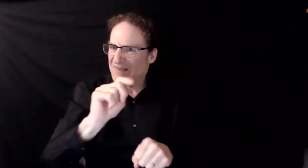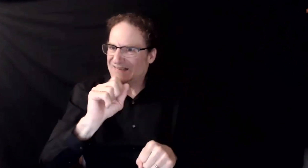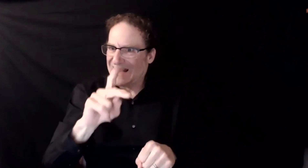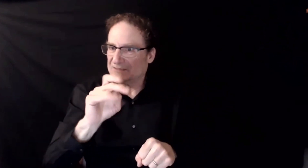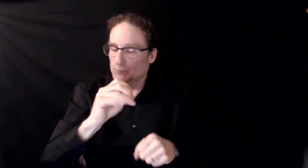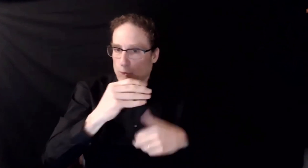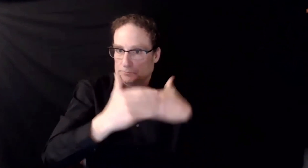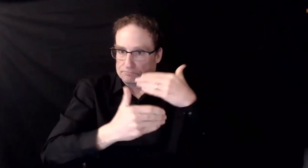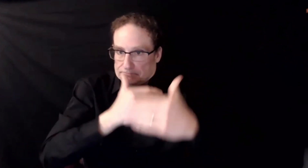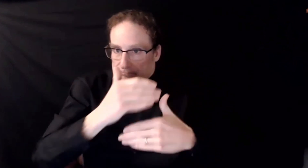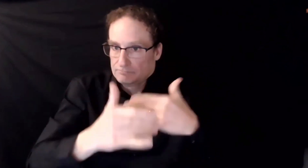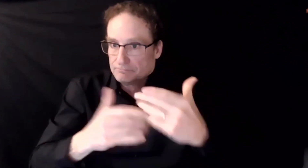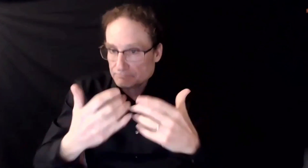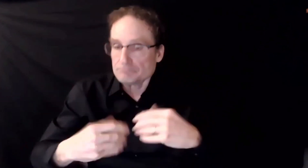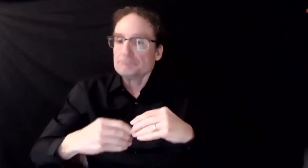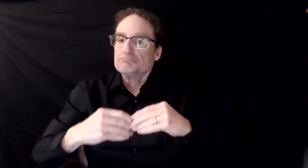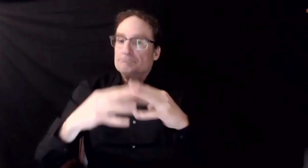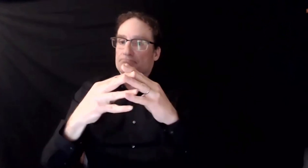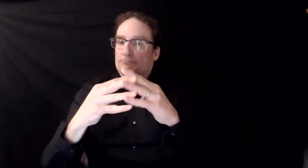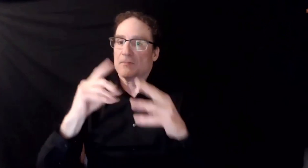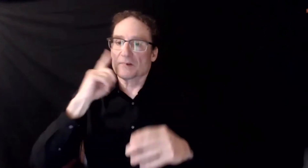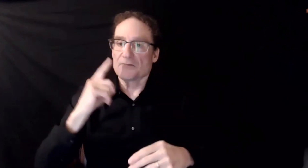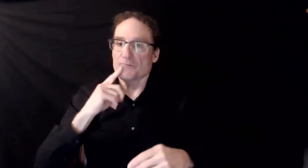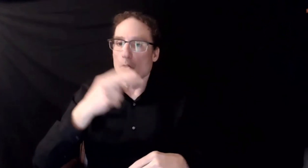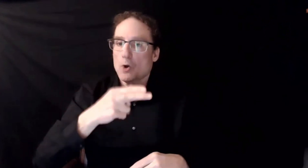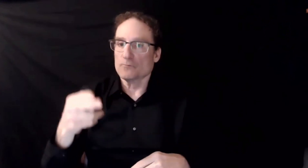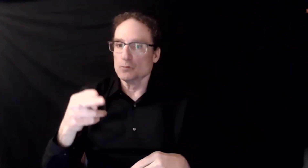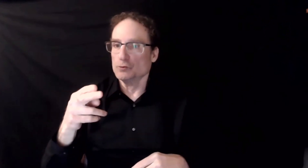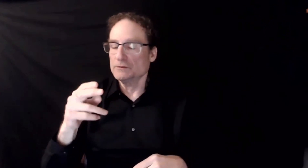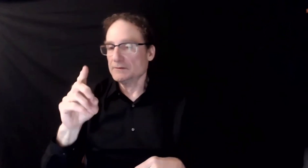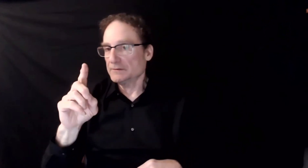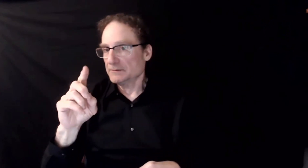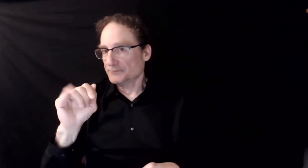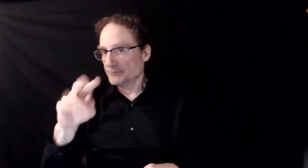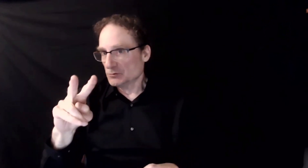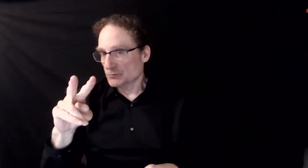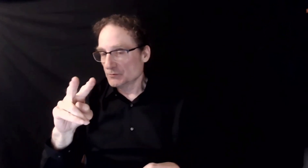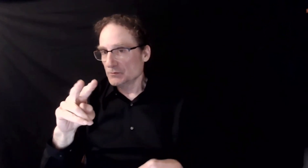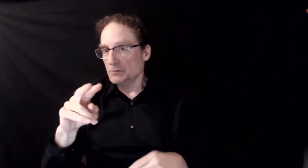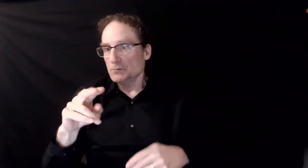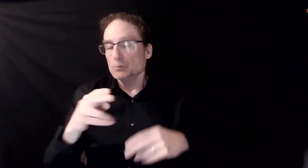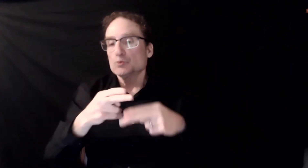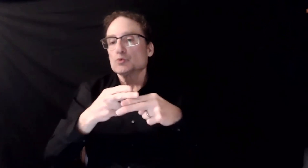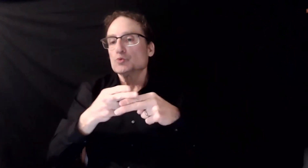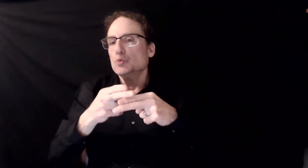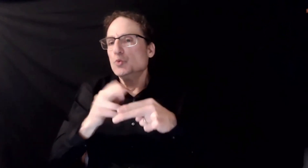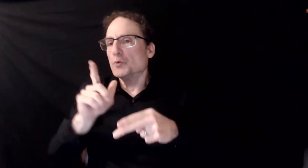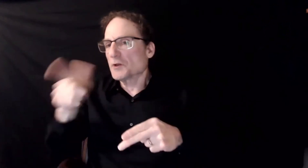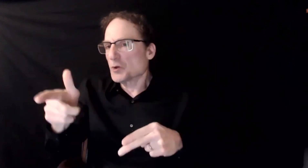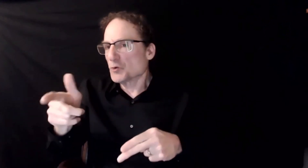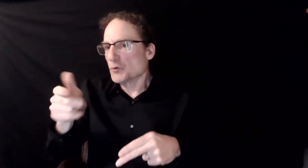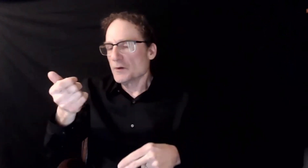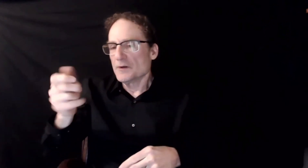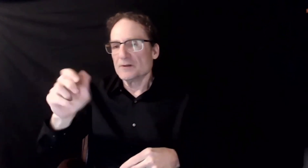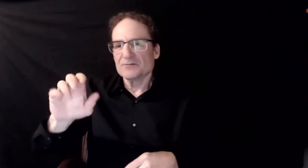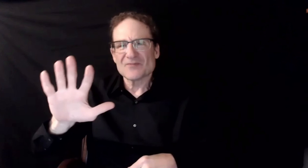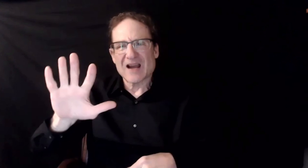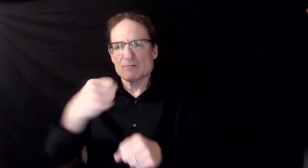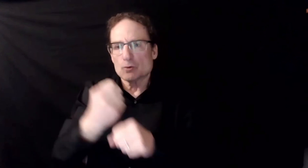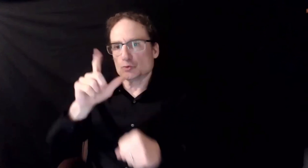and expanded as time has gone on. And then later at that time, there was a Deaf and Hard of Hearing Services Division,